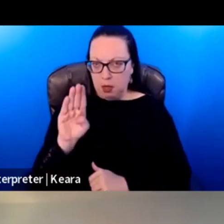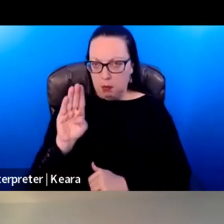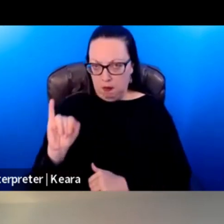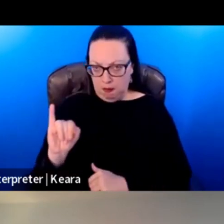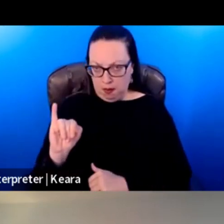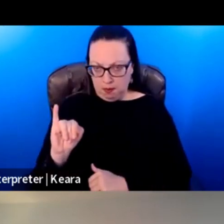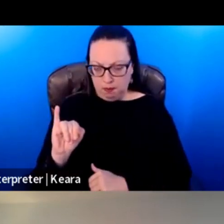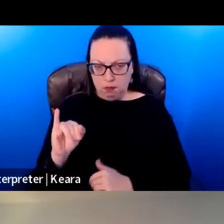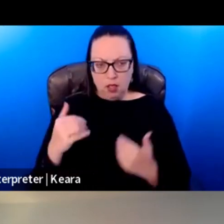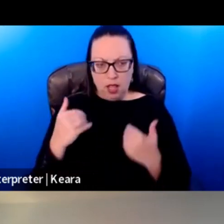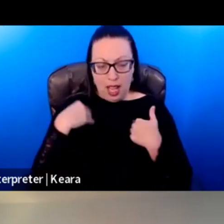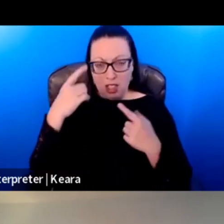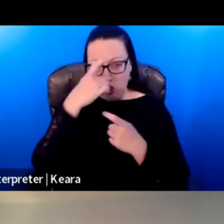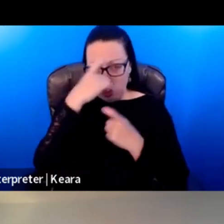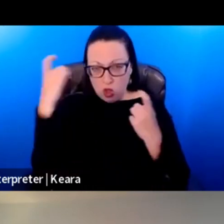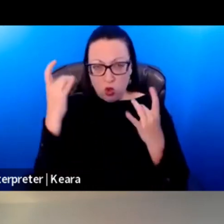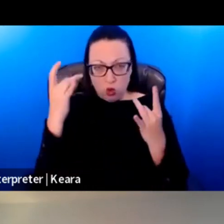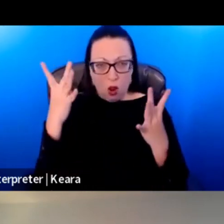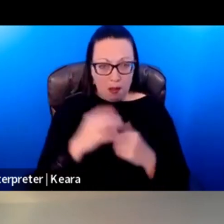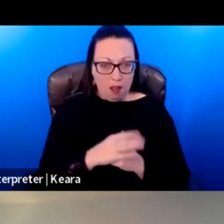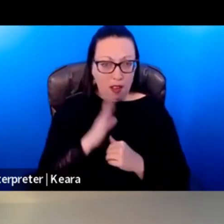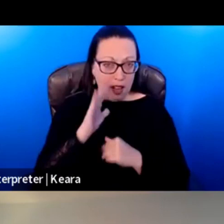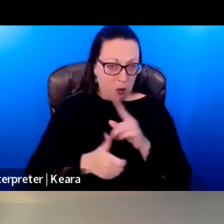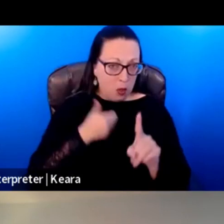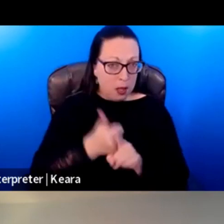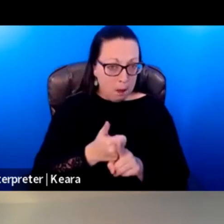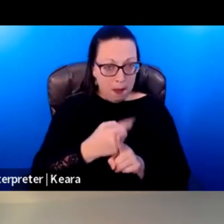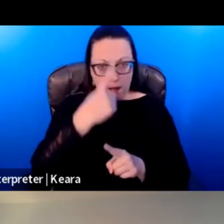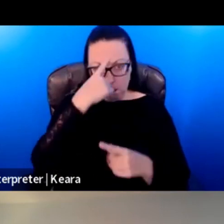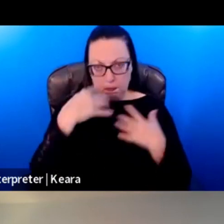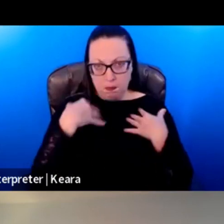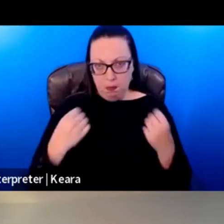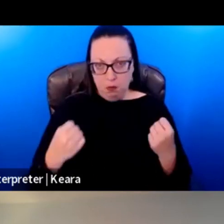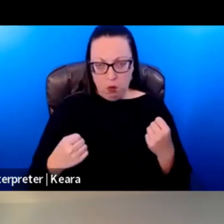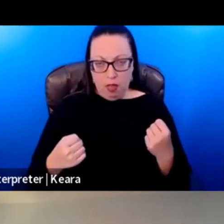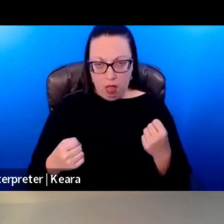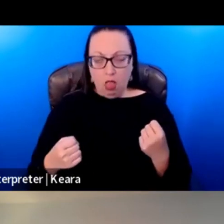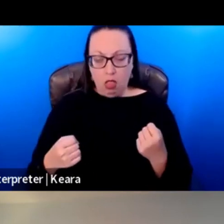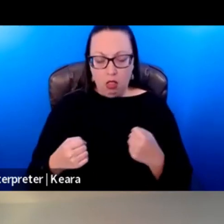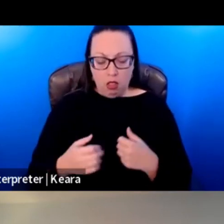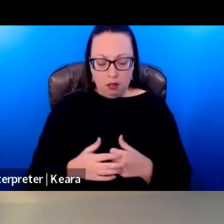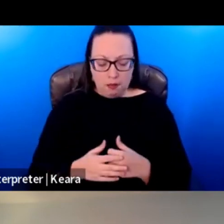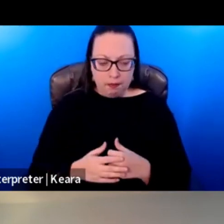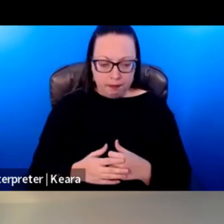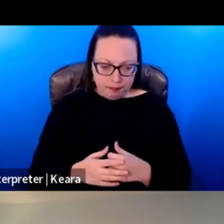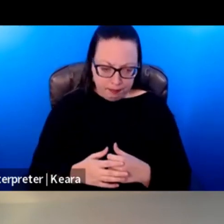trauma, and therefore, it's going to affect your mental health. And taking a lot of time for me to educate the mental